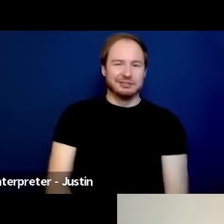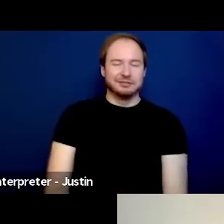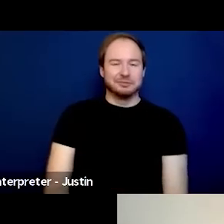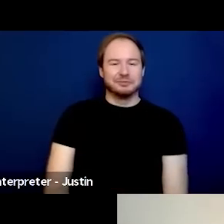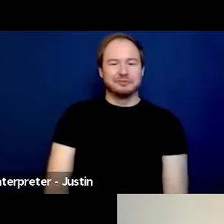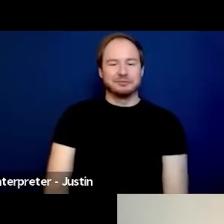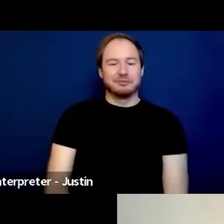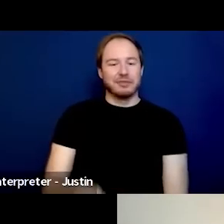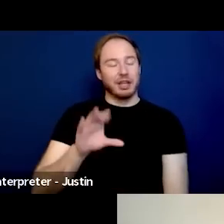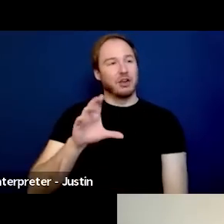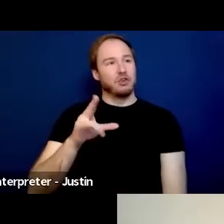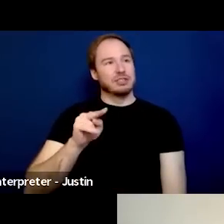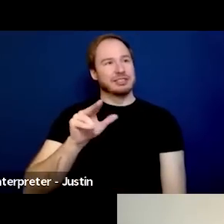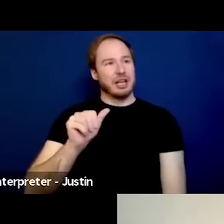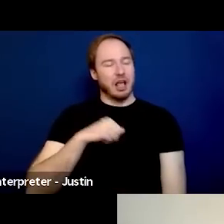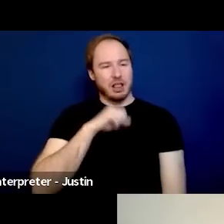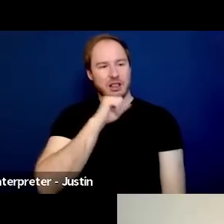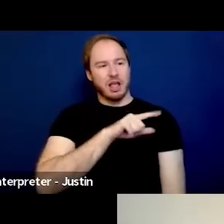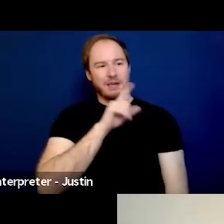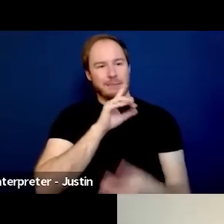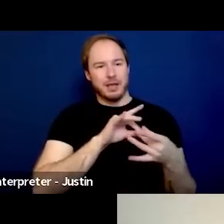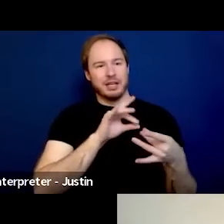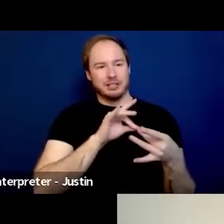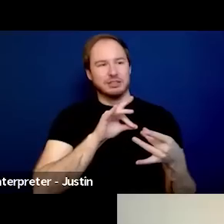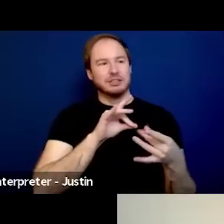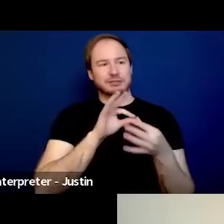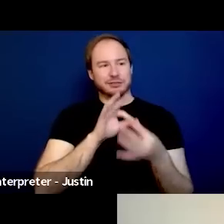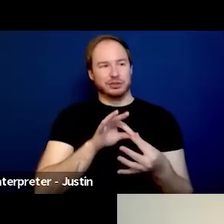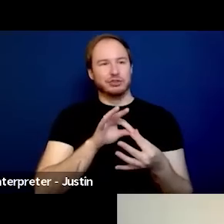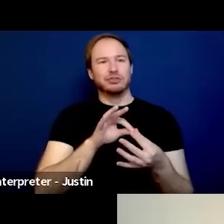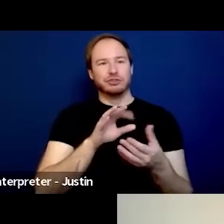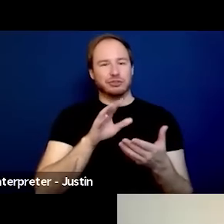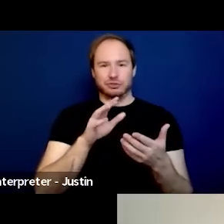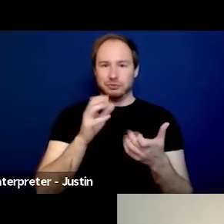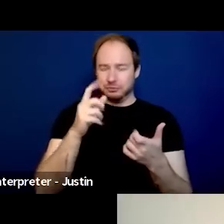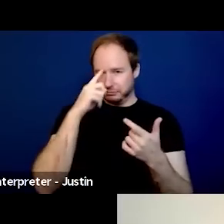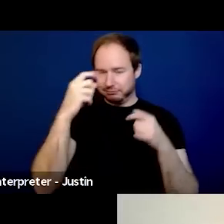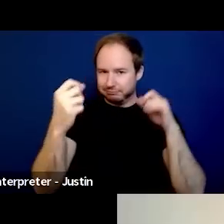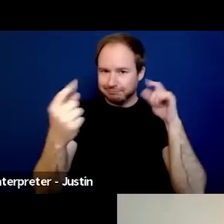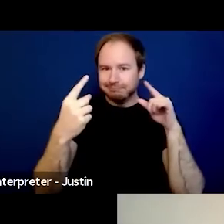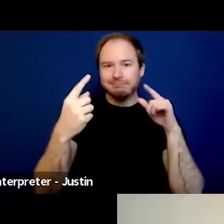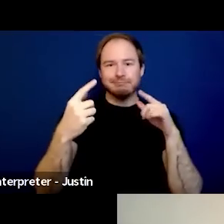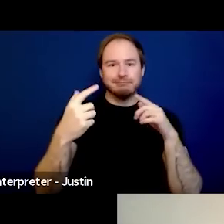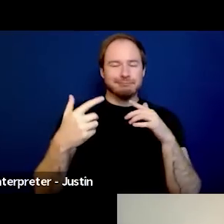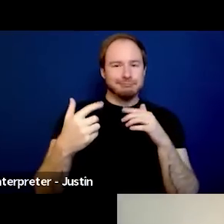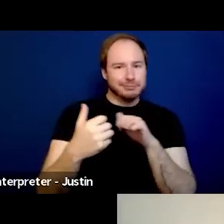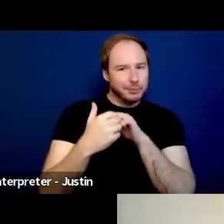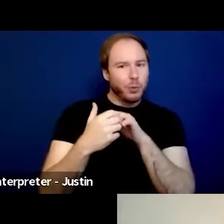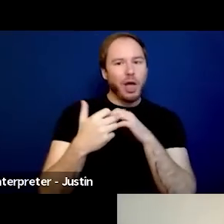And Christine, I loved so much of what you talked about with regard to just trying to understand people, be with people, accept people as much as you can.